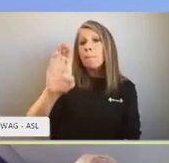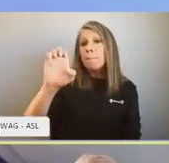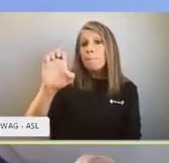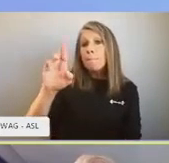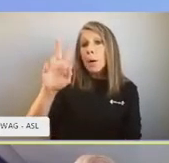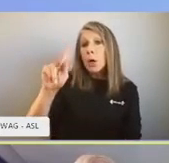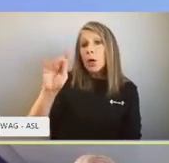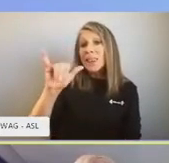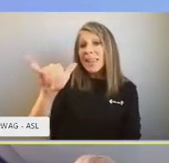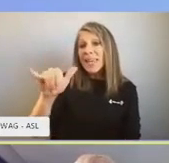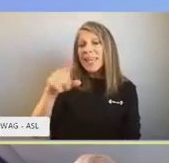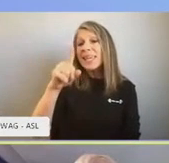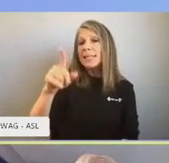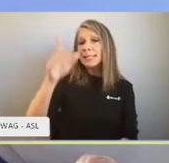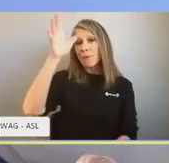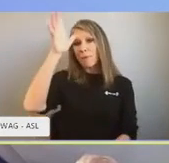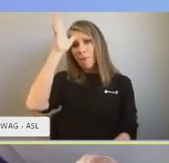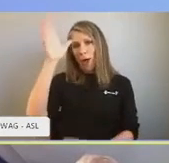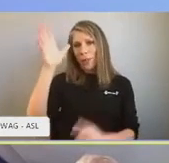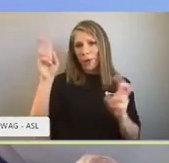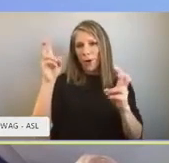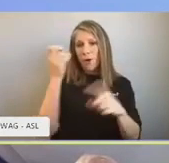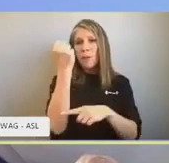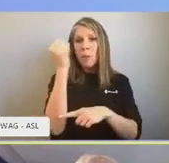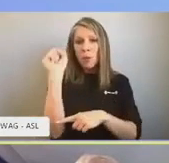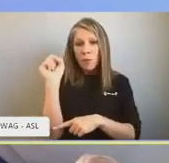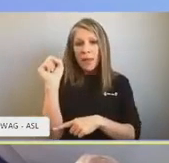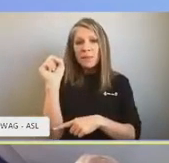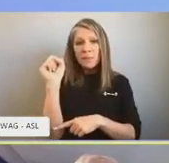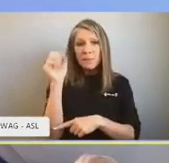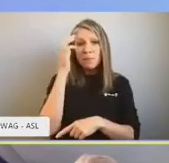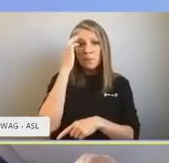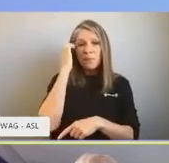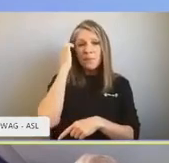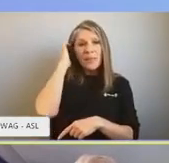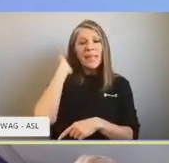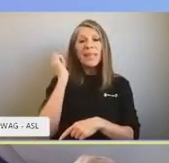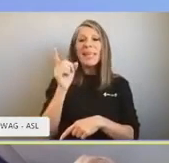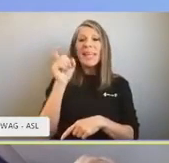Roberts if you work in accessibility. He Berkeley. He entered is sort of the